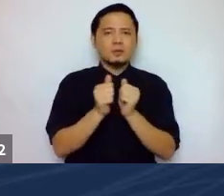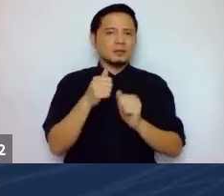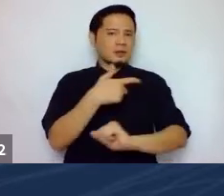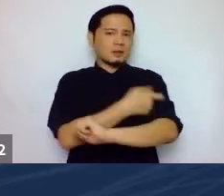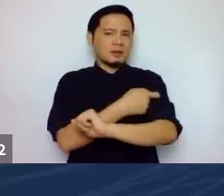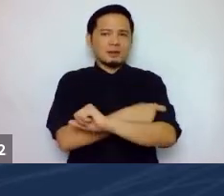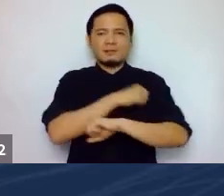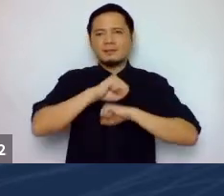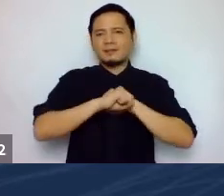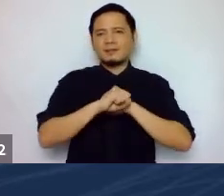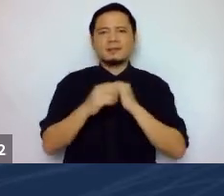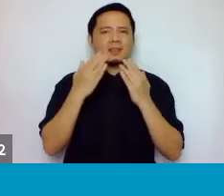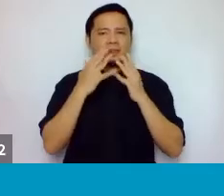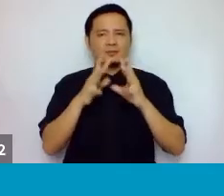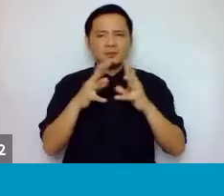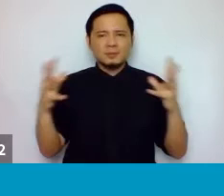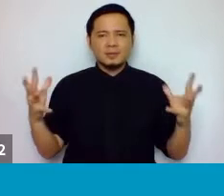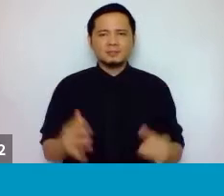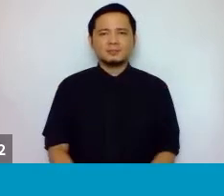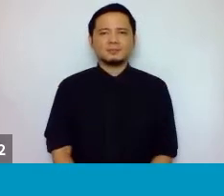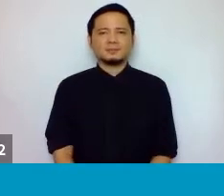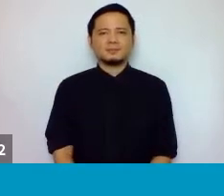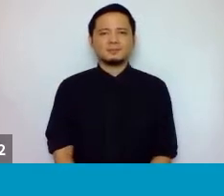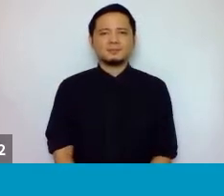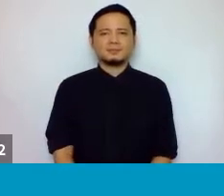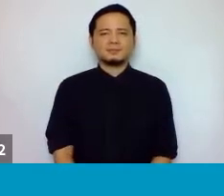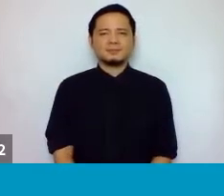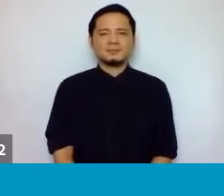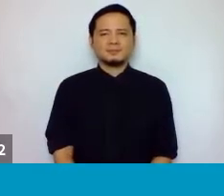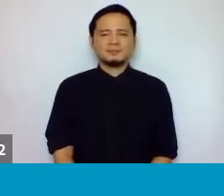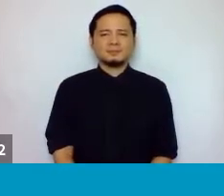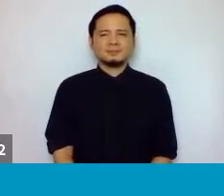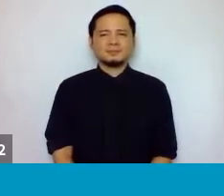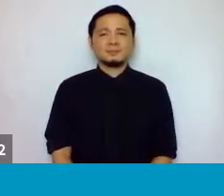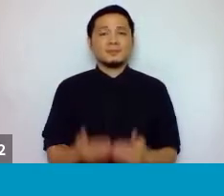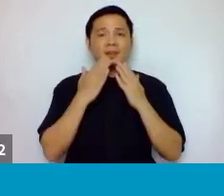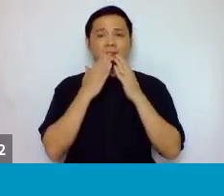Thank you! Thank you so much, Doc KZ.